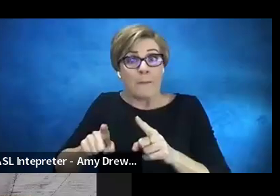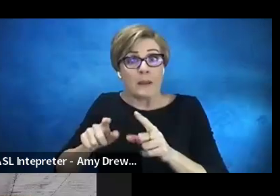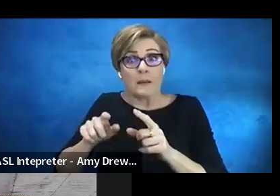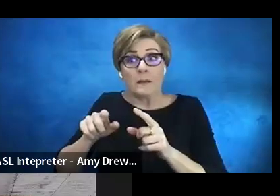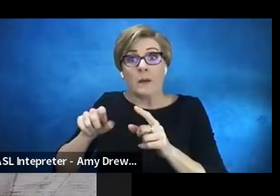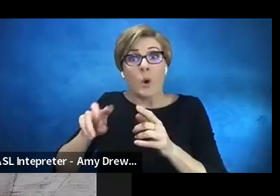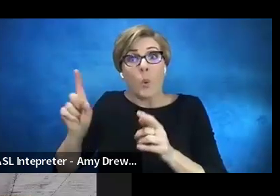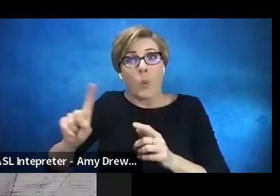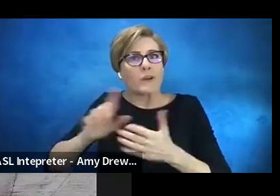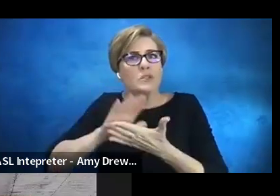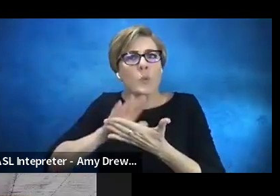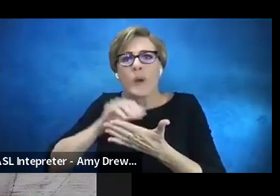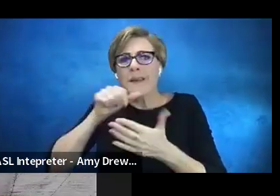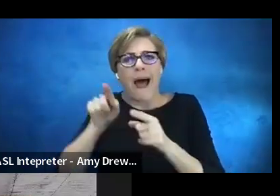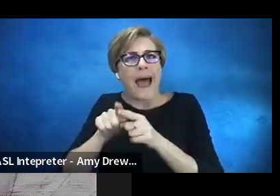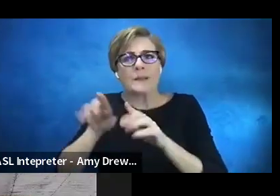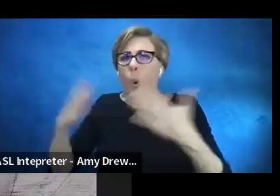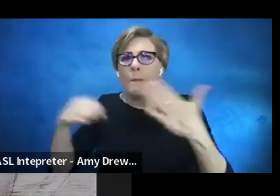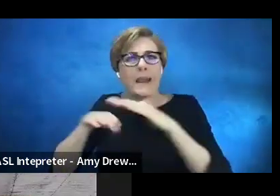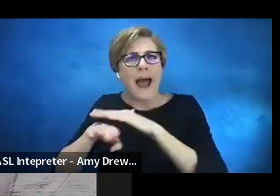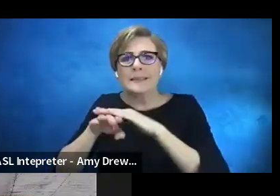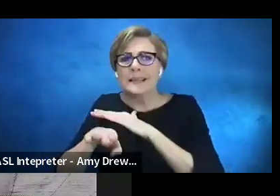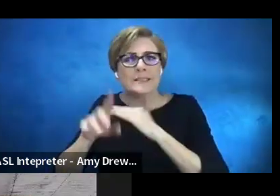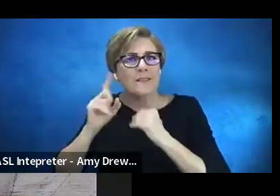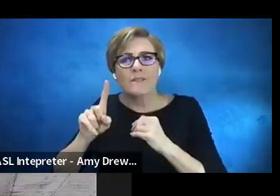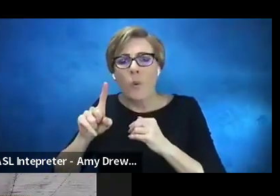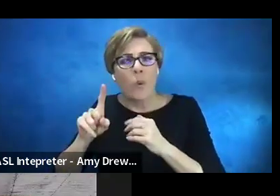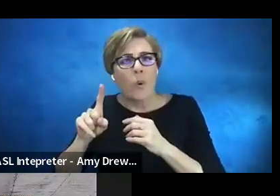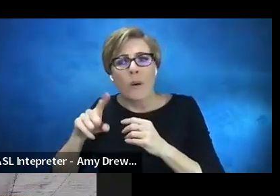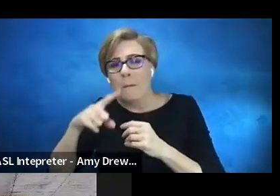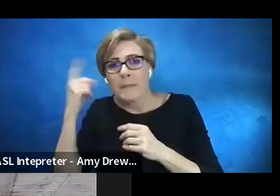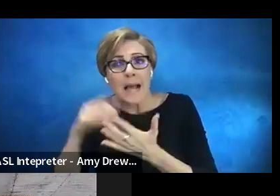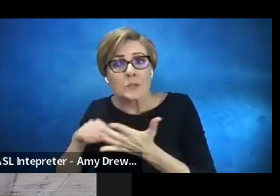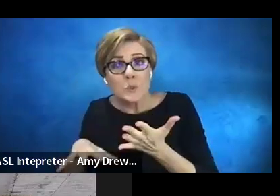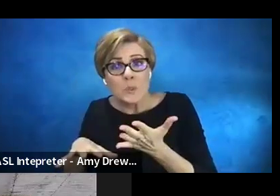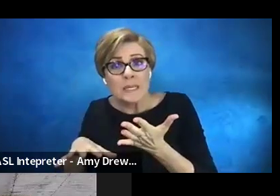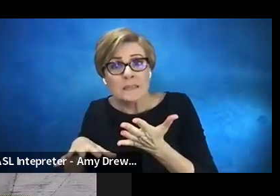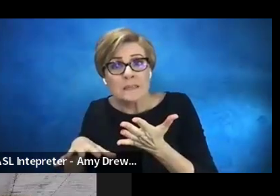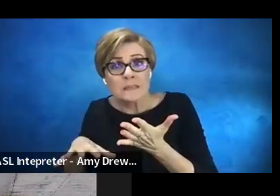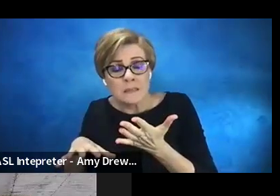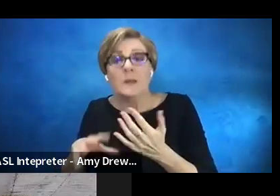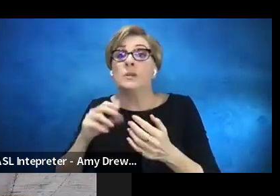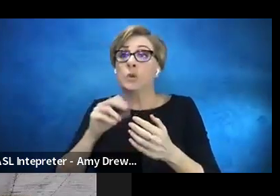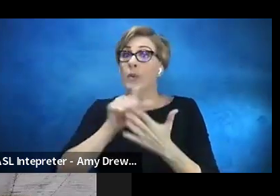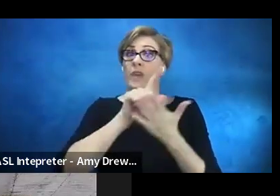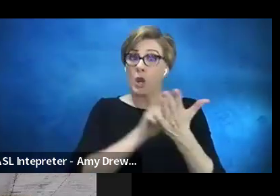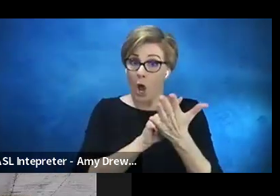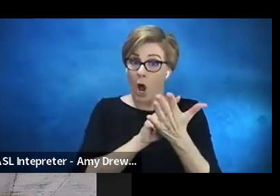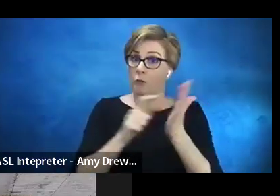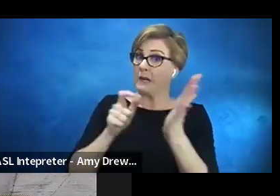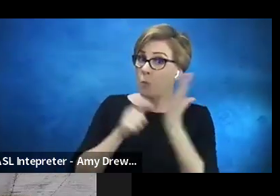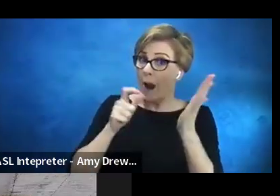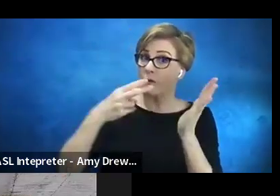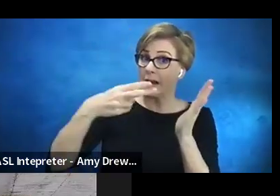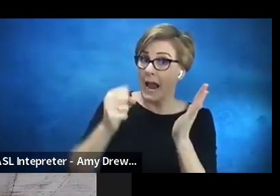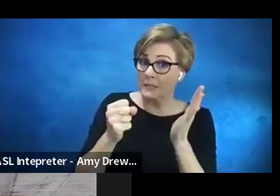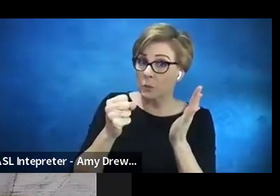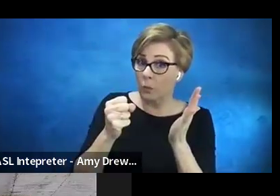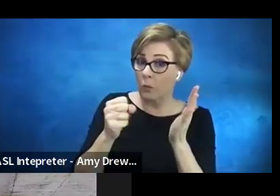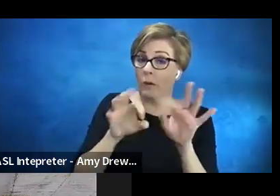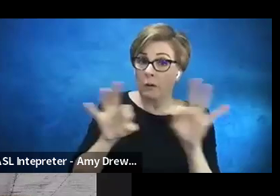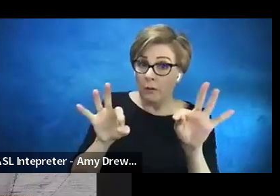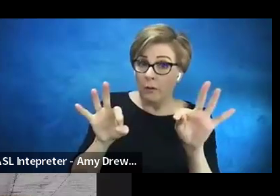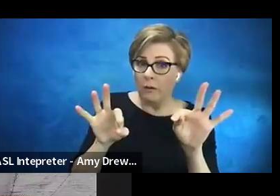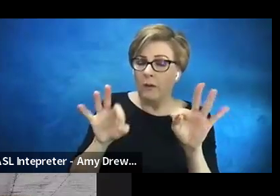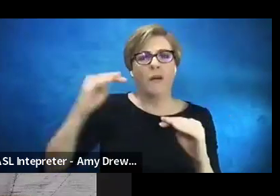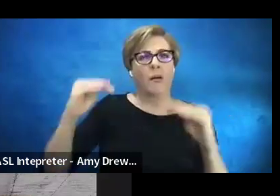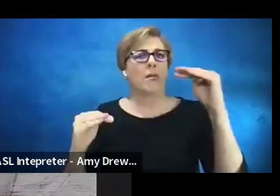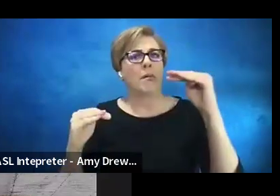And so the Supreme Court first articulated the disparate impact doctrine in 1971 in a case called Griggs versus Duke Power after the adoption of the Civil Rights Act in 1964, which stopped discriminating formally on the base of race in deciding who would get particular jobs, but imposed a new requirement of a high school diploma or passing a pen and paper test, which because of then existing state discrimination in schooling in North Carolina where this case arose wou